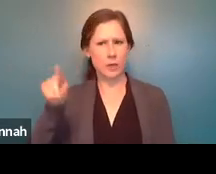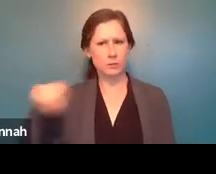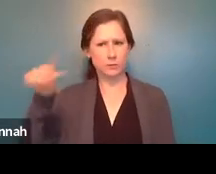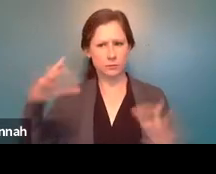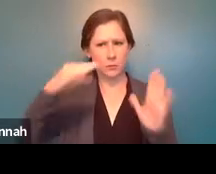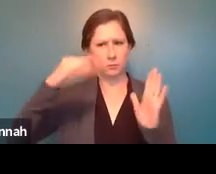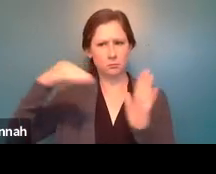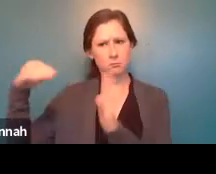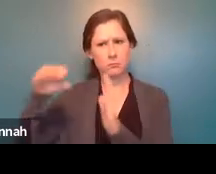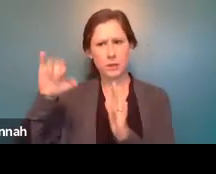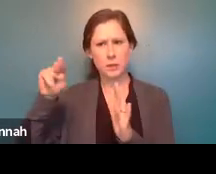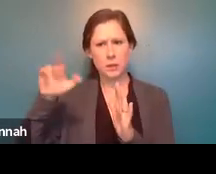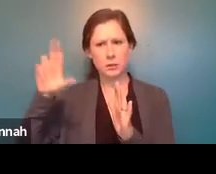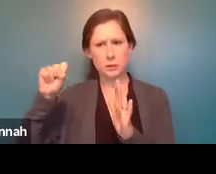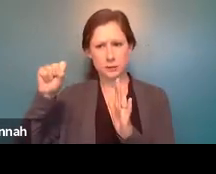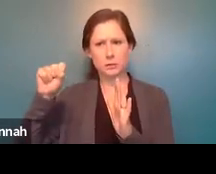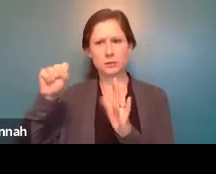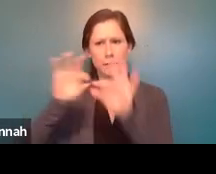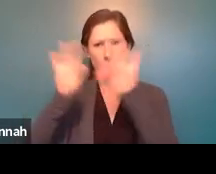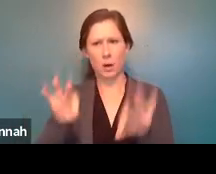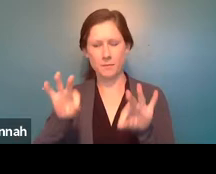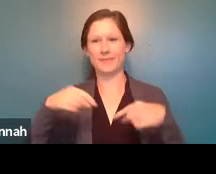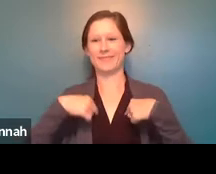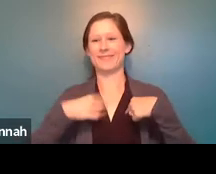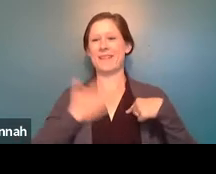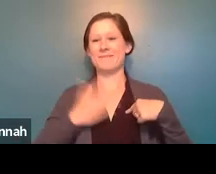census form and that makes me very happy. And most of you have